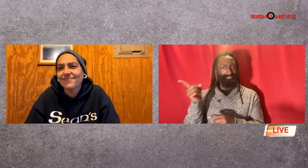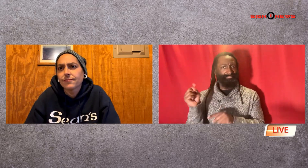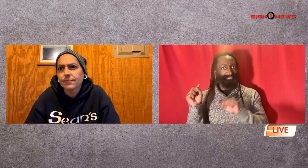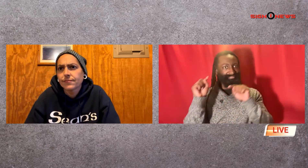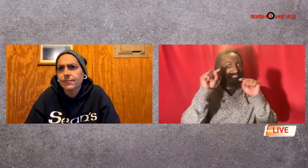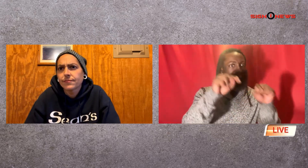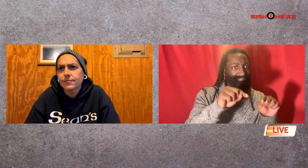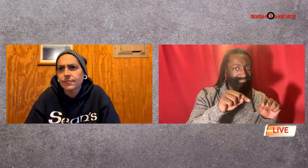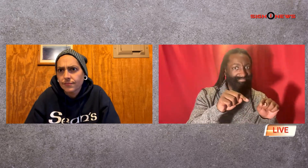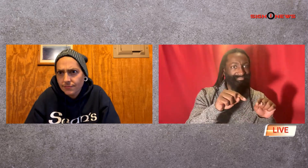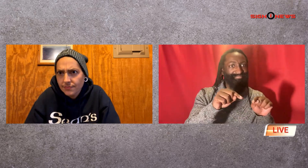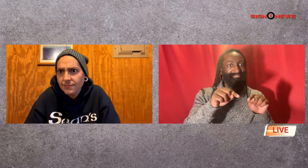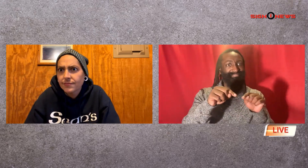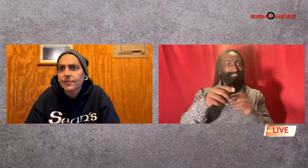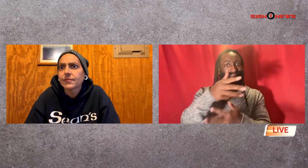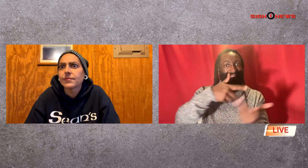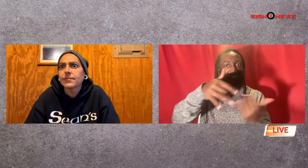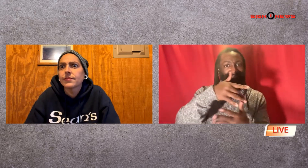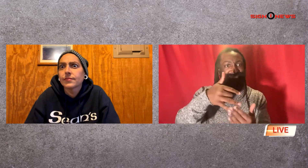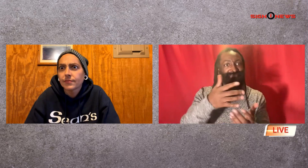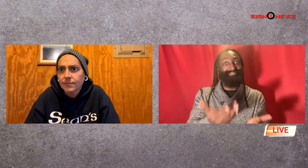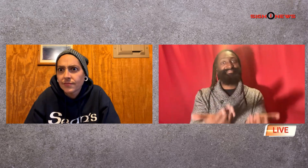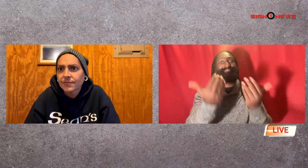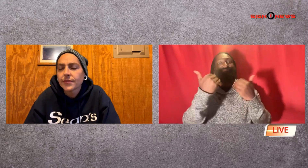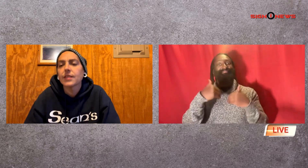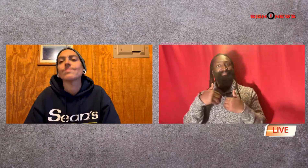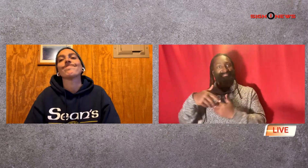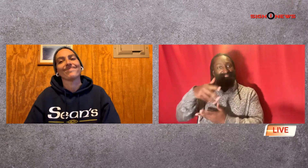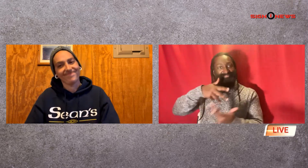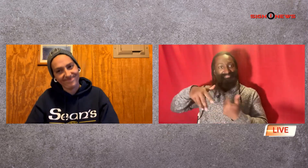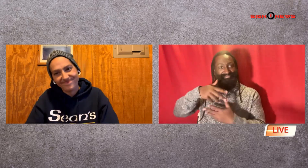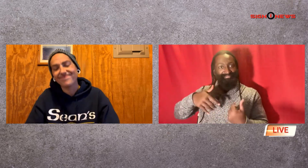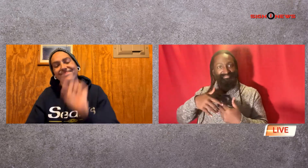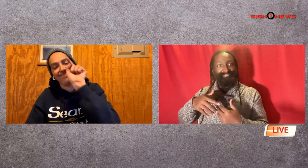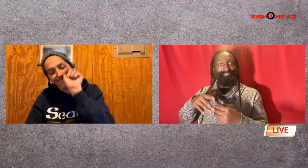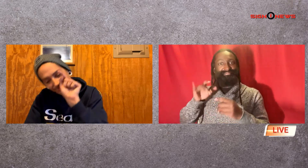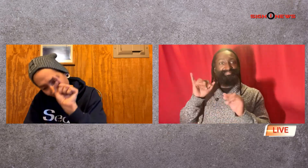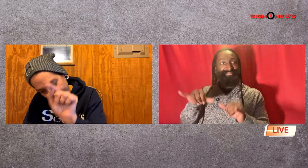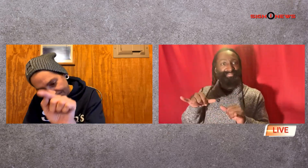you don't get a lot and so she went there and connected socialize with them and interacted